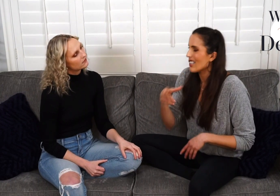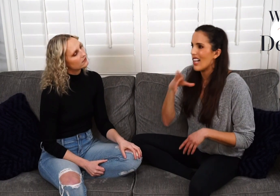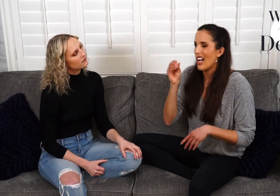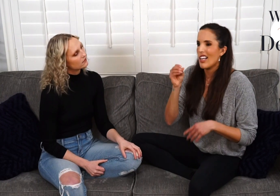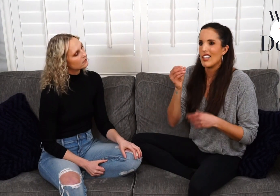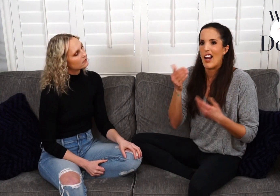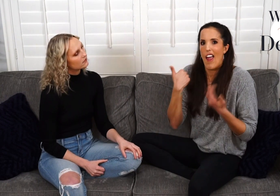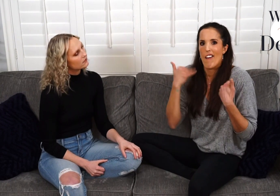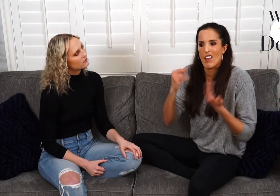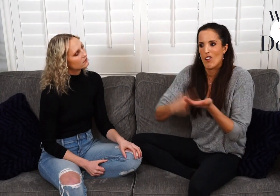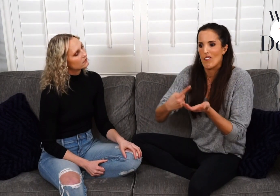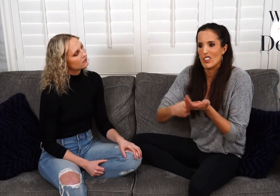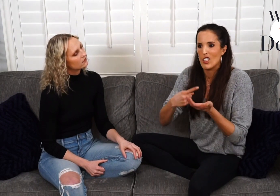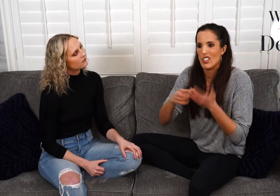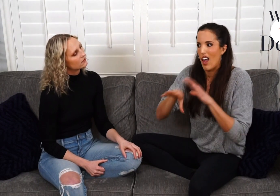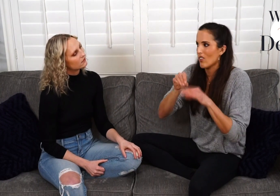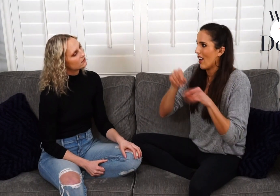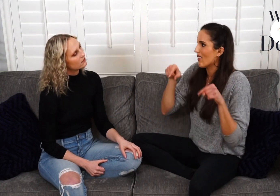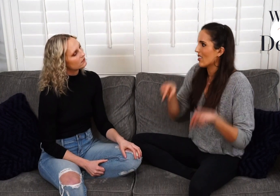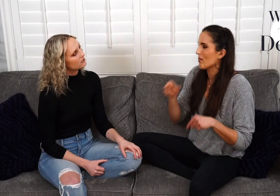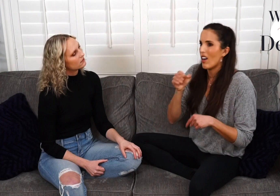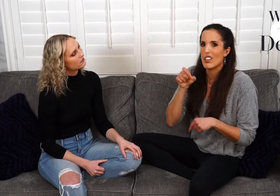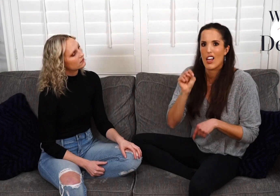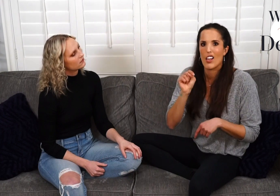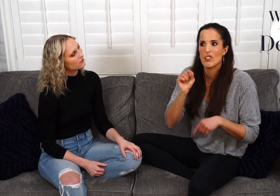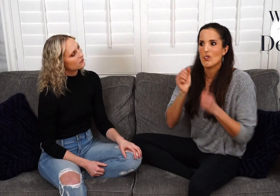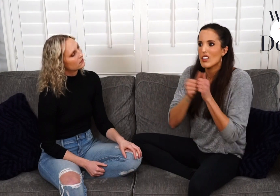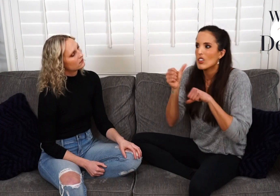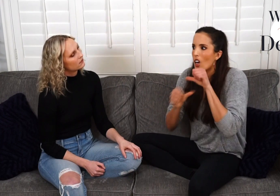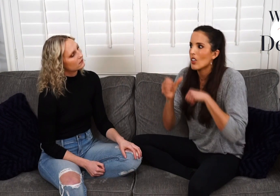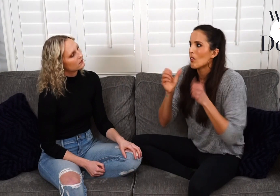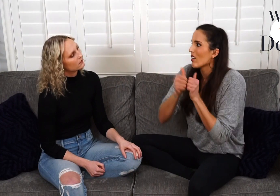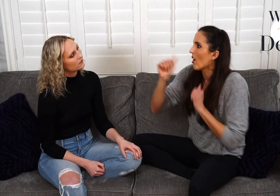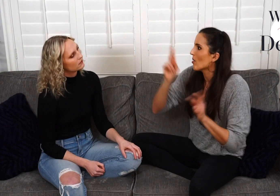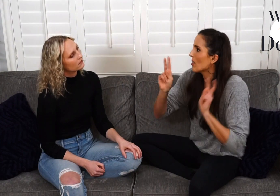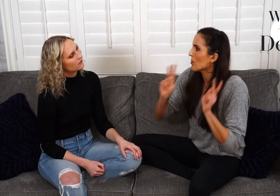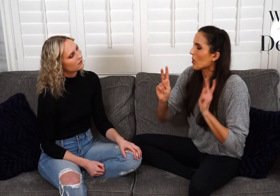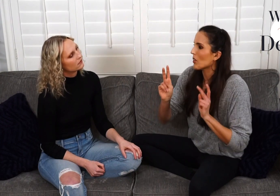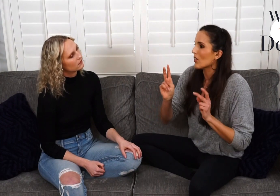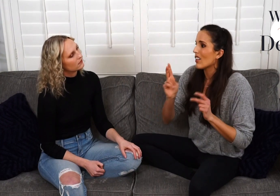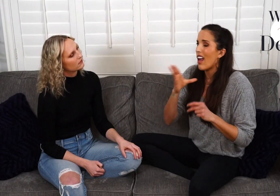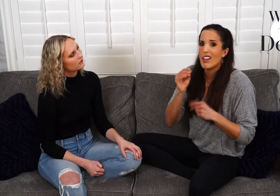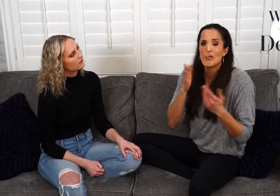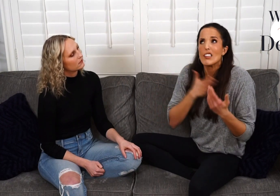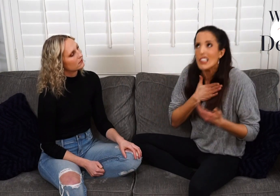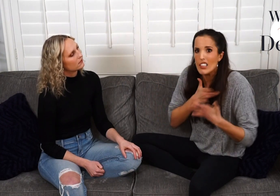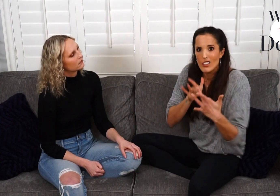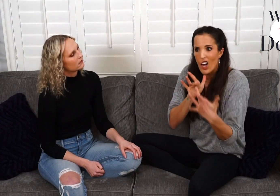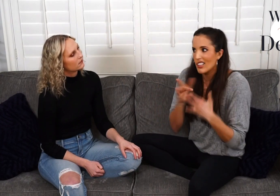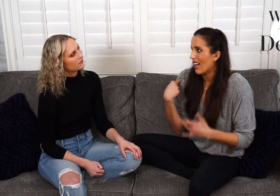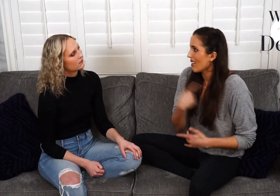to listen to this and have a conversation outside of this podcast with other people and please